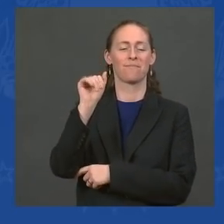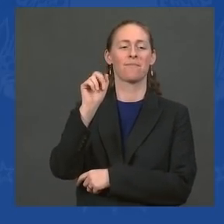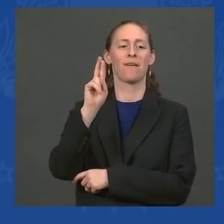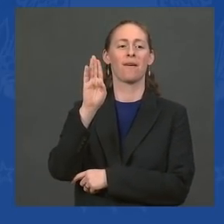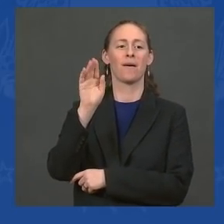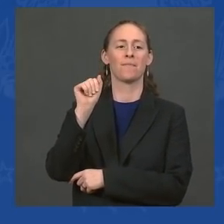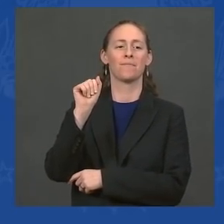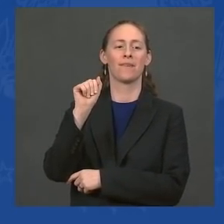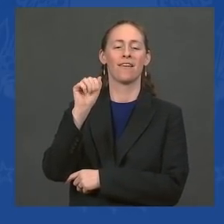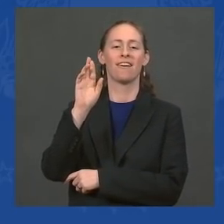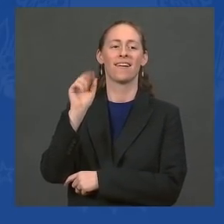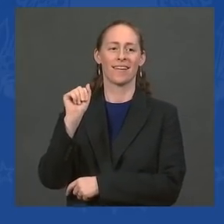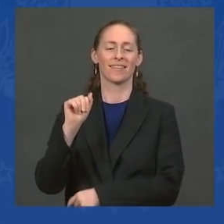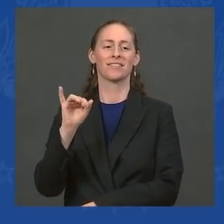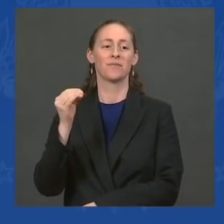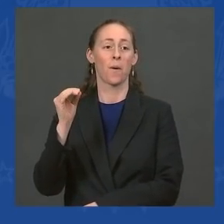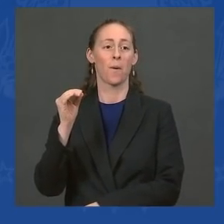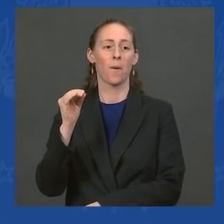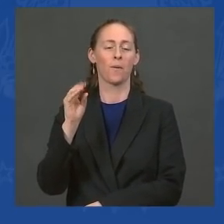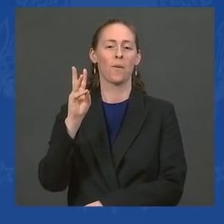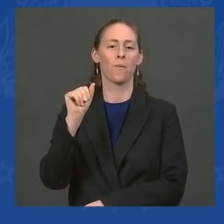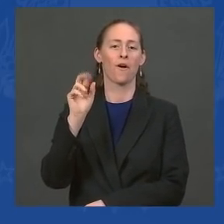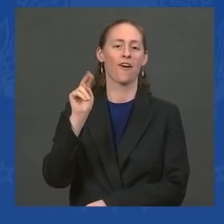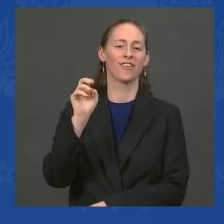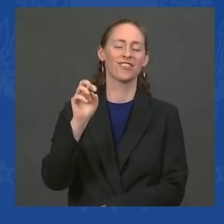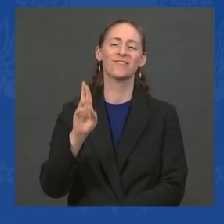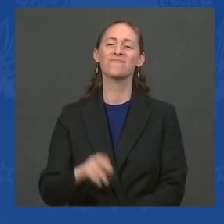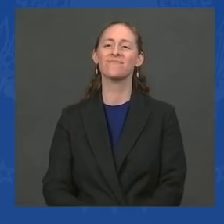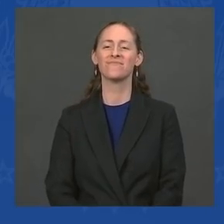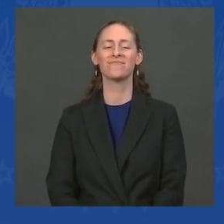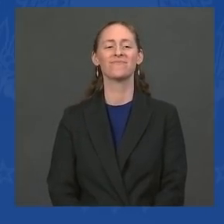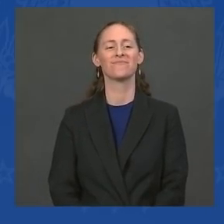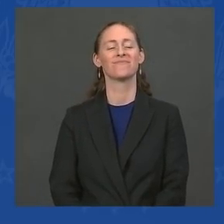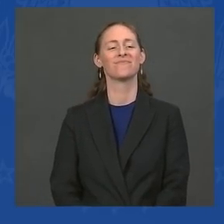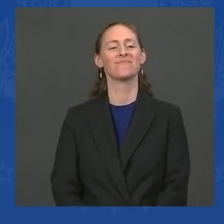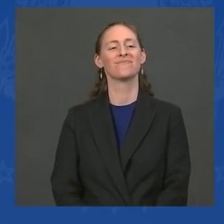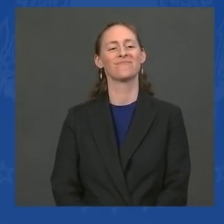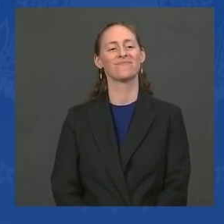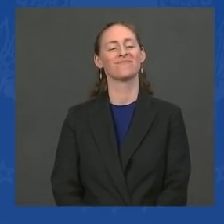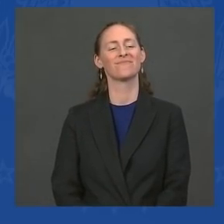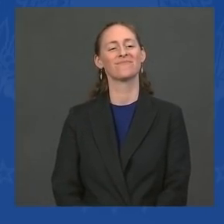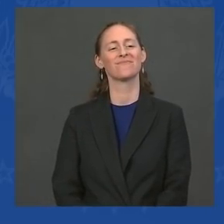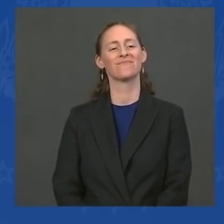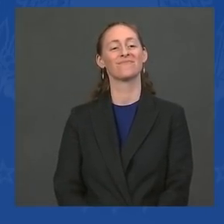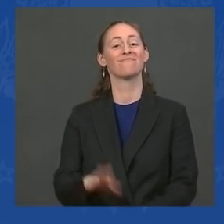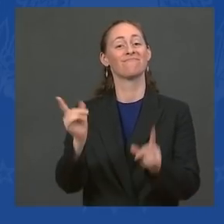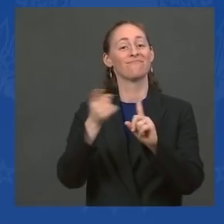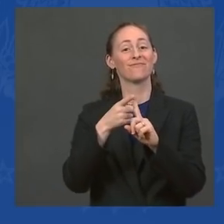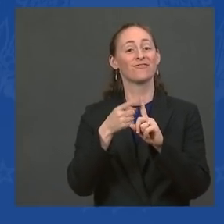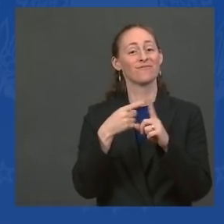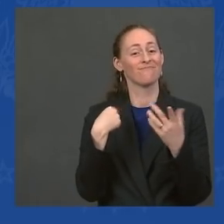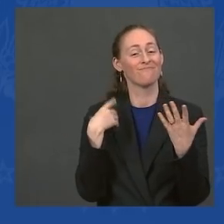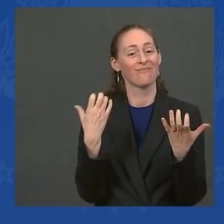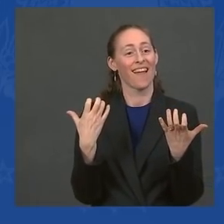of the Capitol Child Development Center. So first, I would like to start by thanking the president.